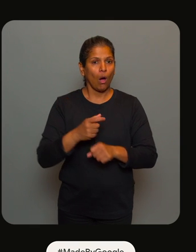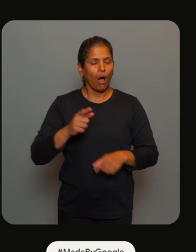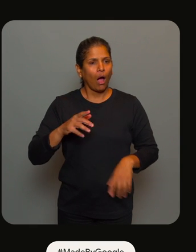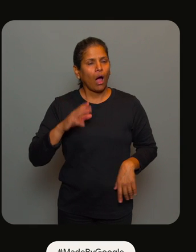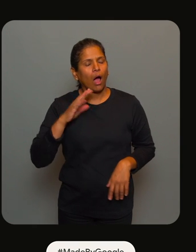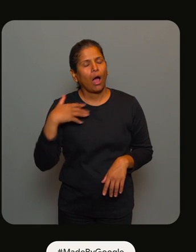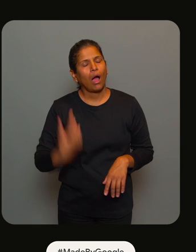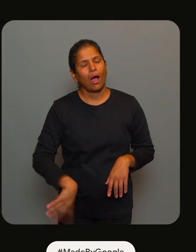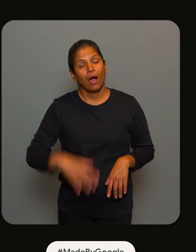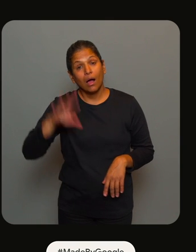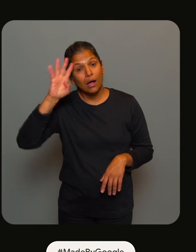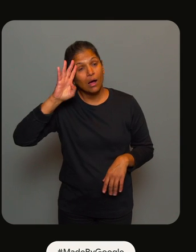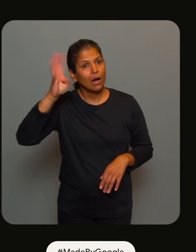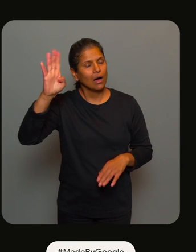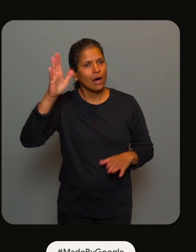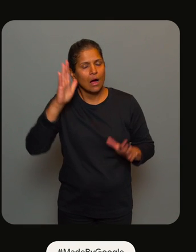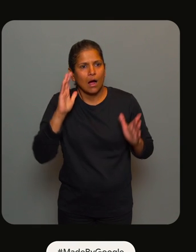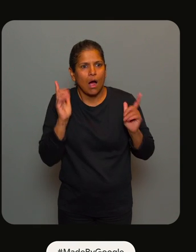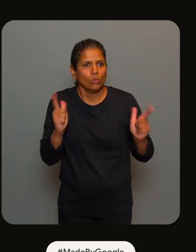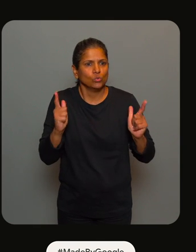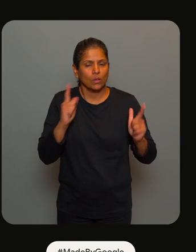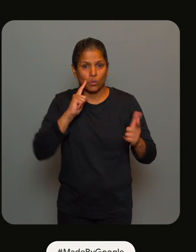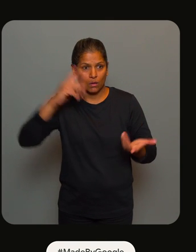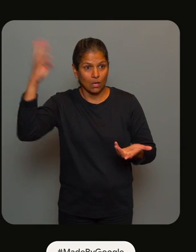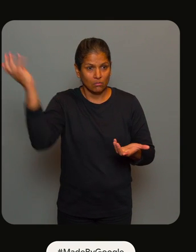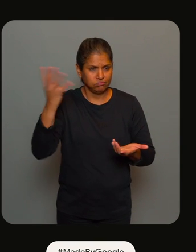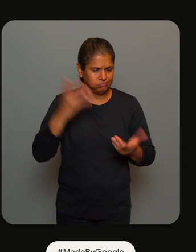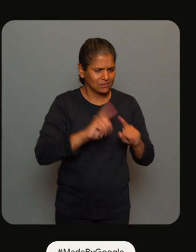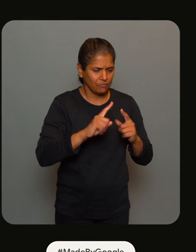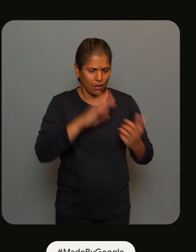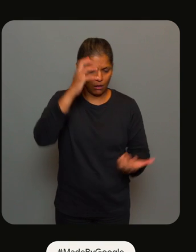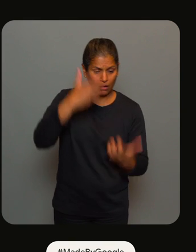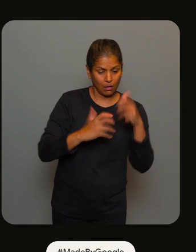intelligently customizes your Pixel UI around your own color